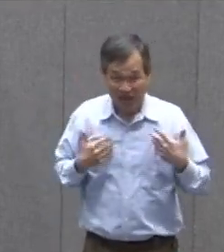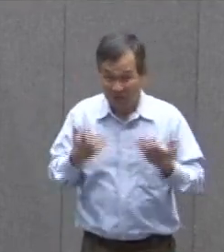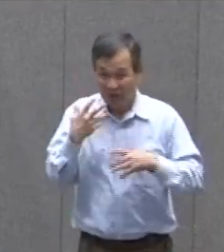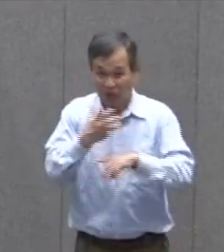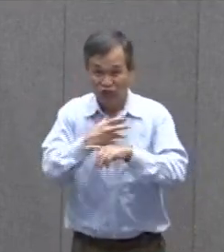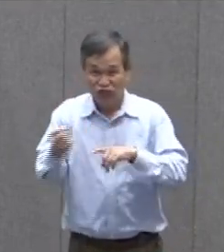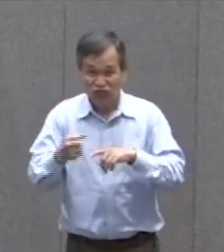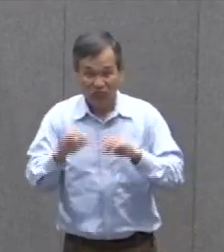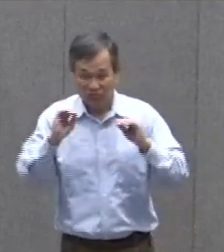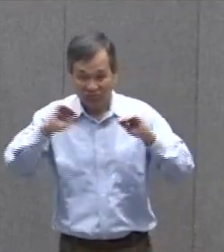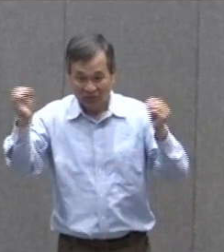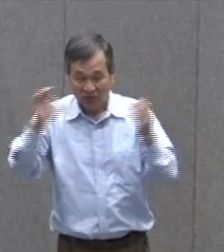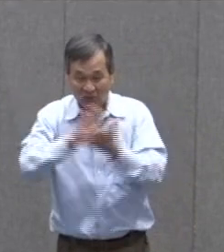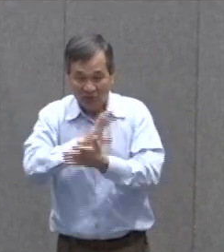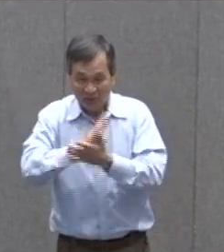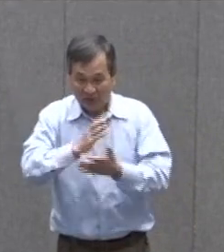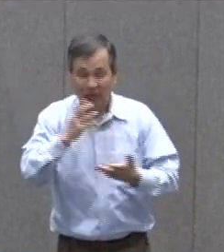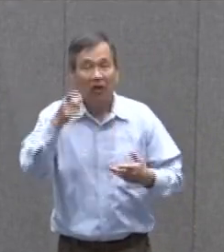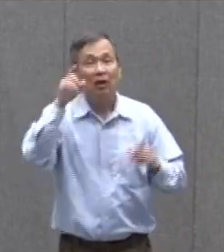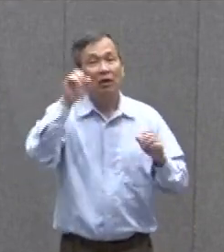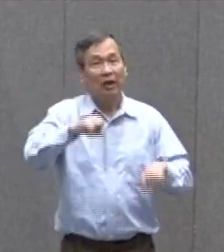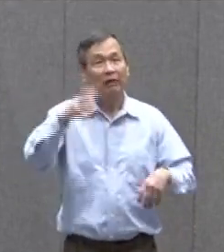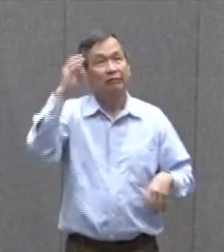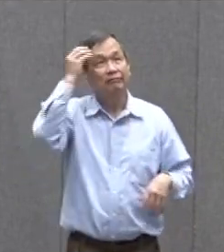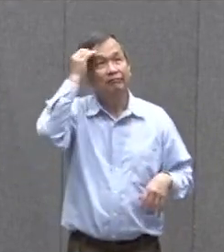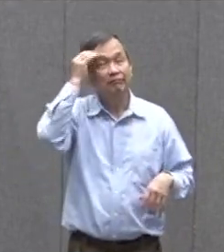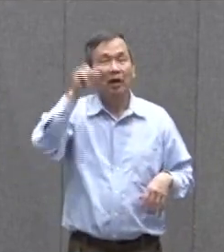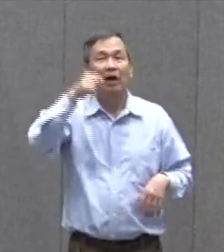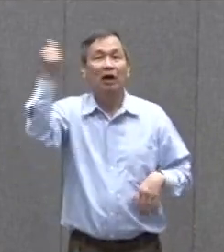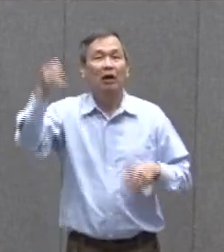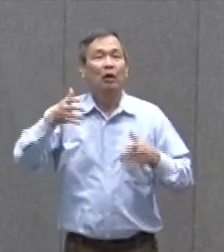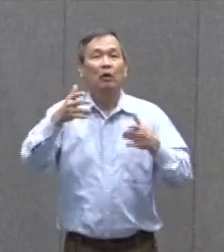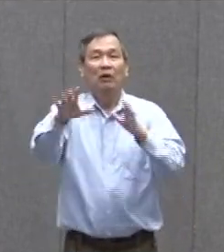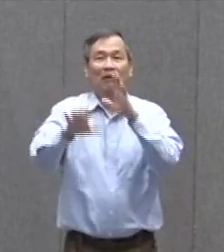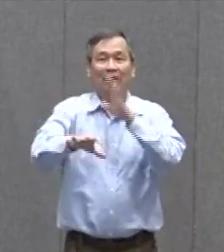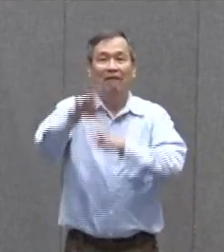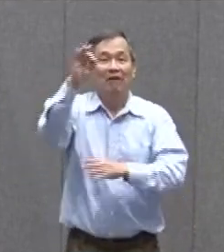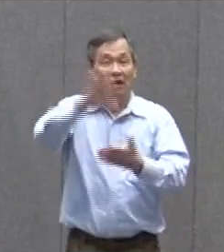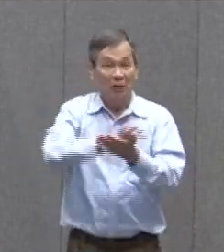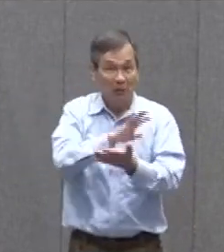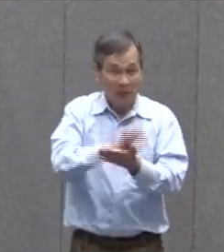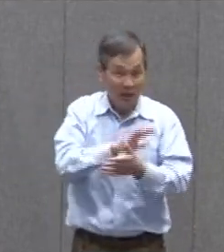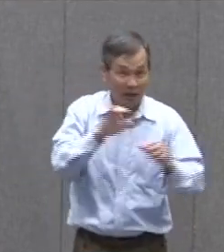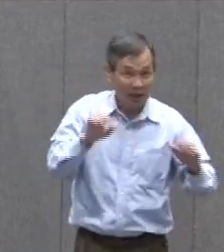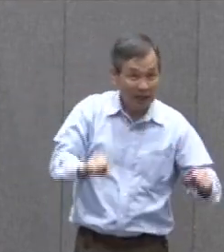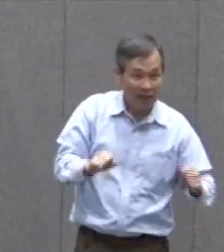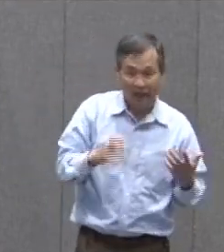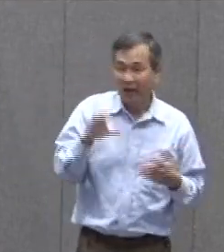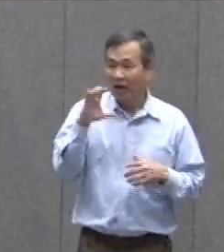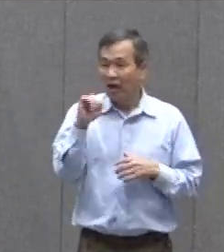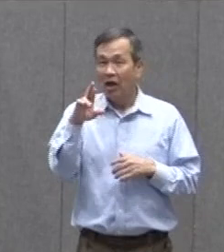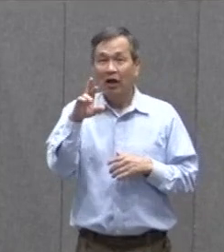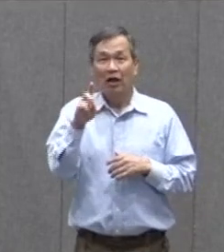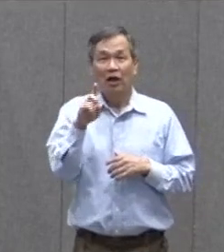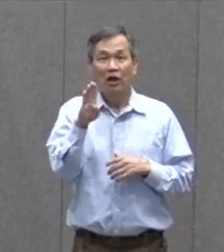when you're dong lessons with us. You can reuse another piece of paper, or could try finding a cardboard box like a cereal box